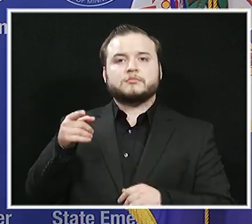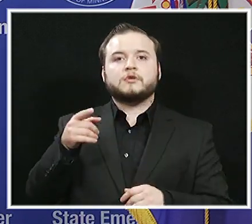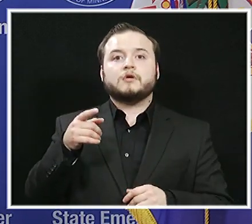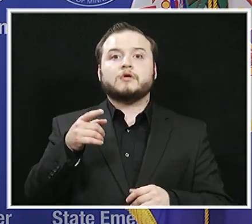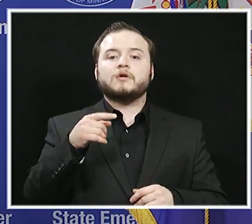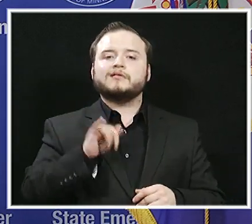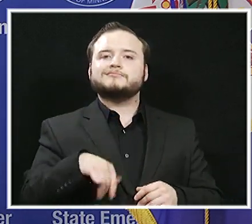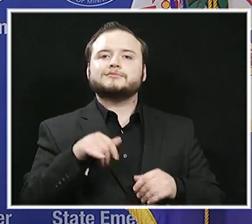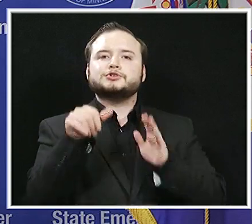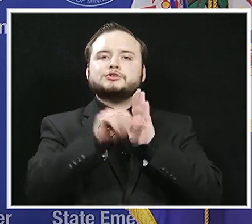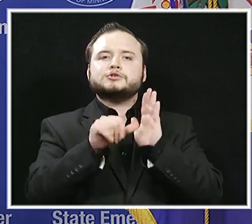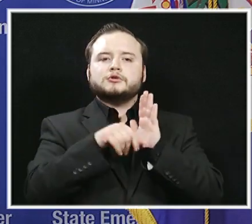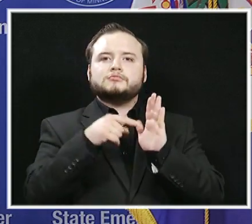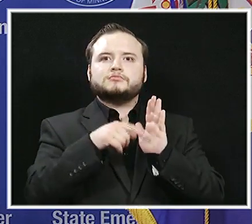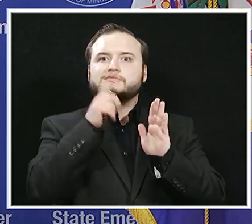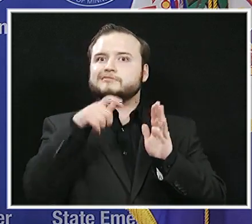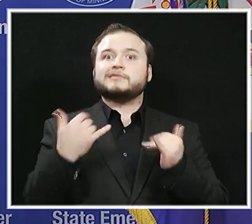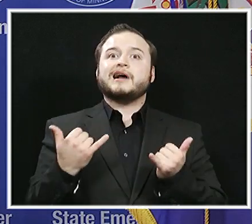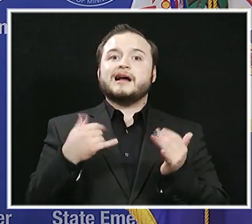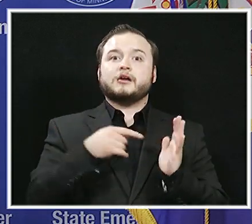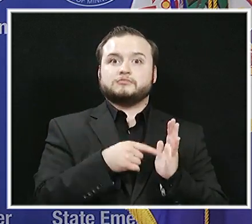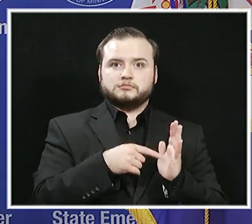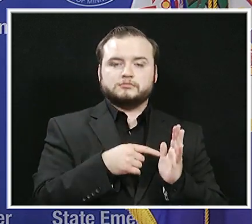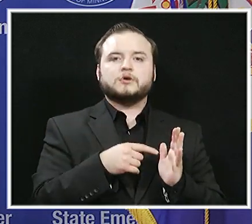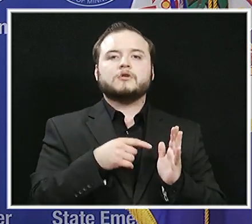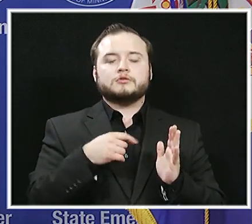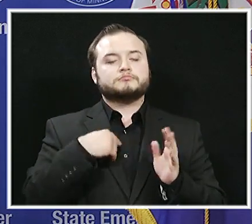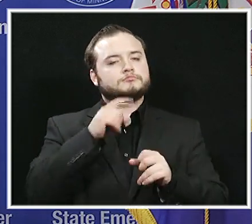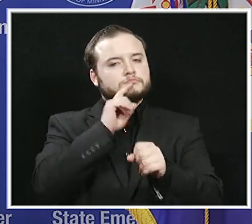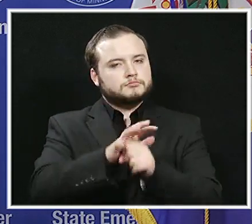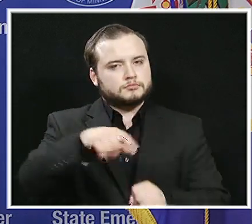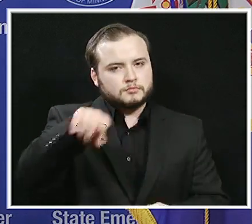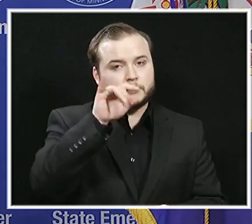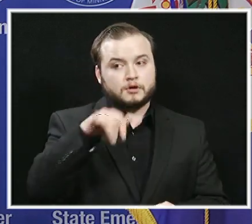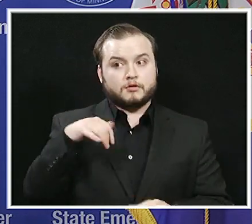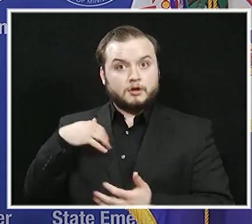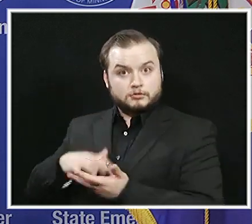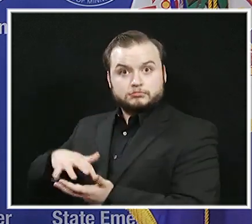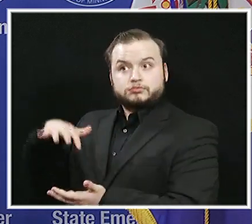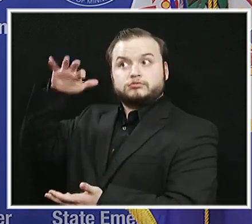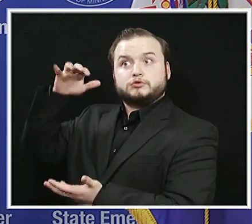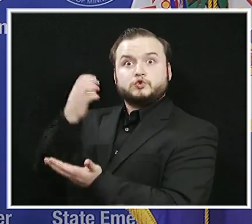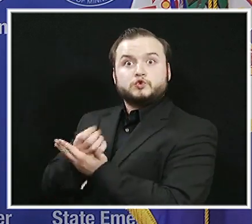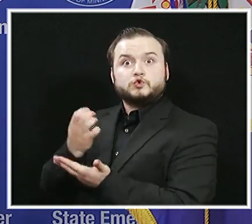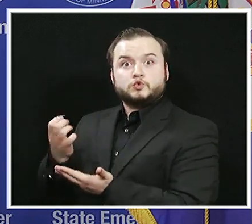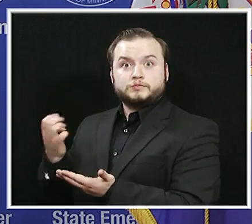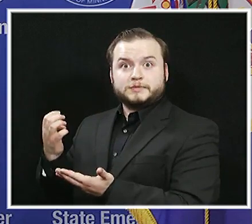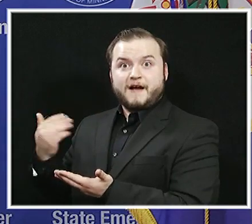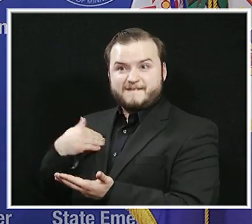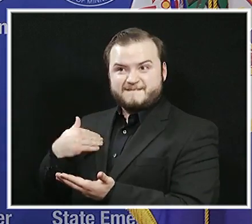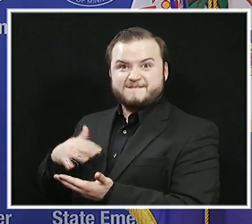we're not going to put us at risk by Ising too much, but my pledge to you is we're not going to stockpile